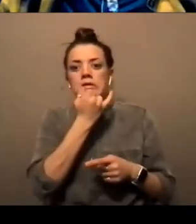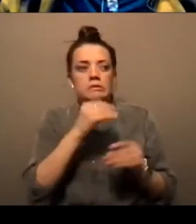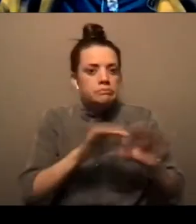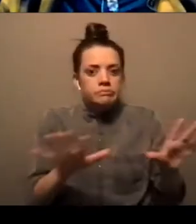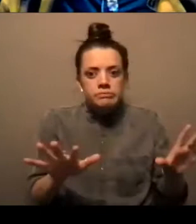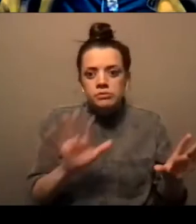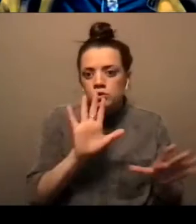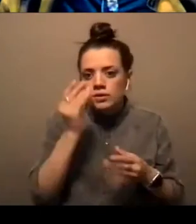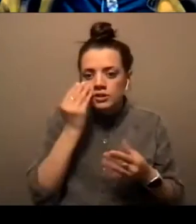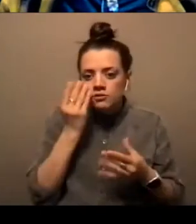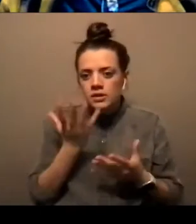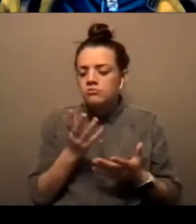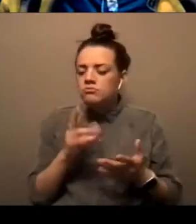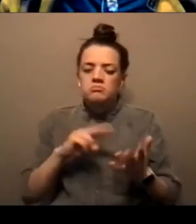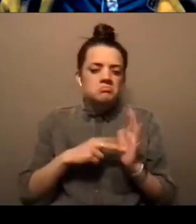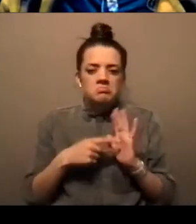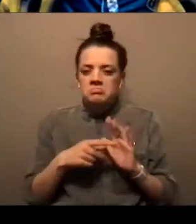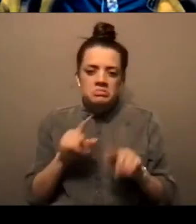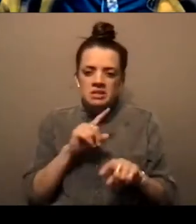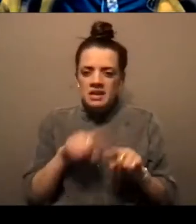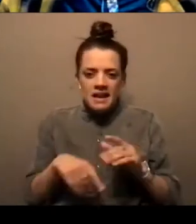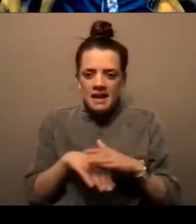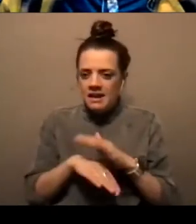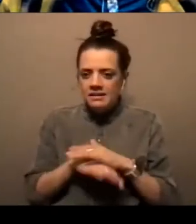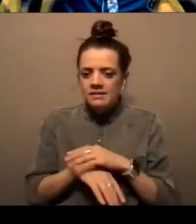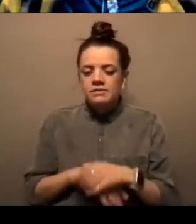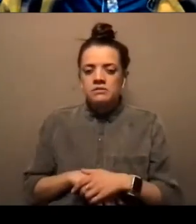And that is true for a lot of people.